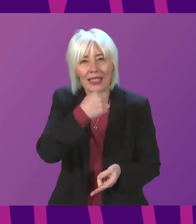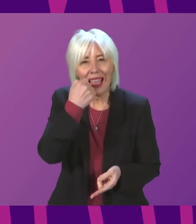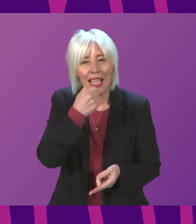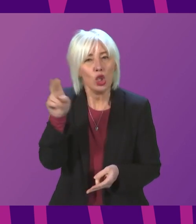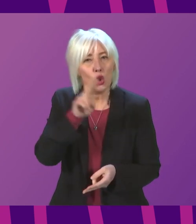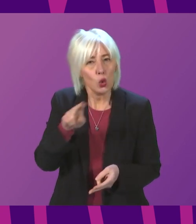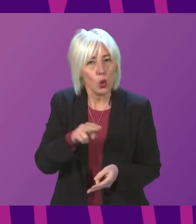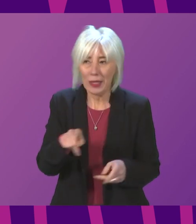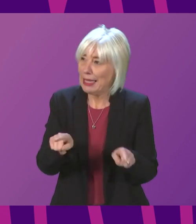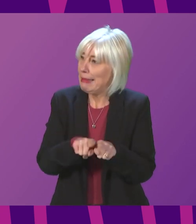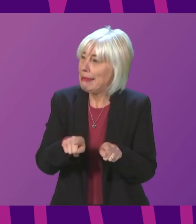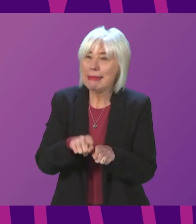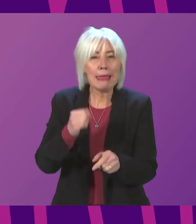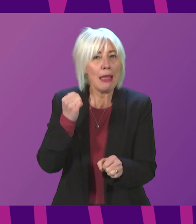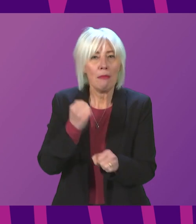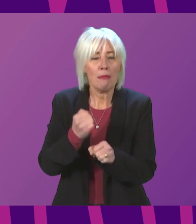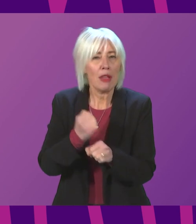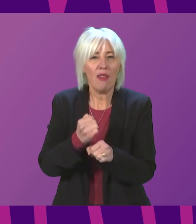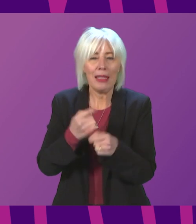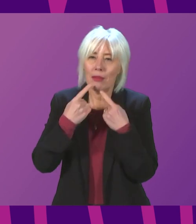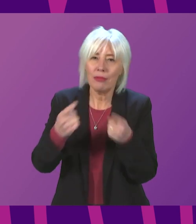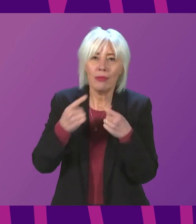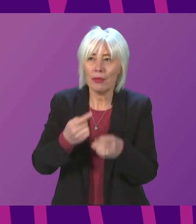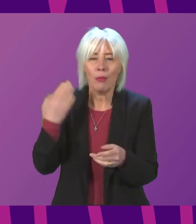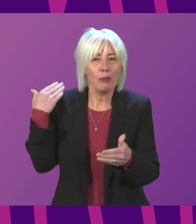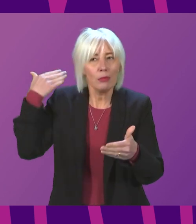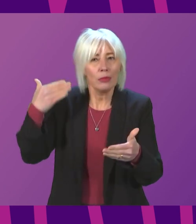that the Government has taken at each stage. However, the result has been a steady testing